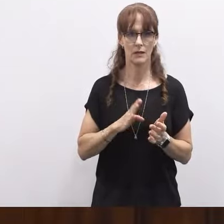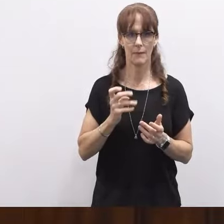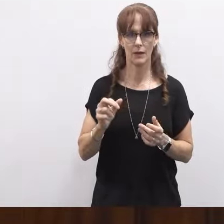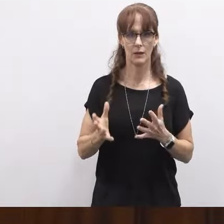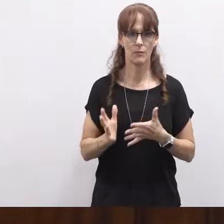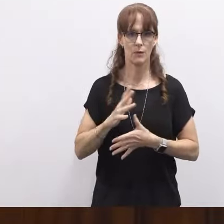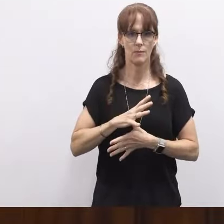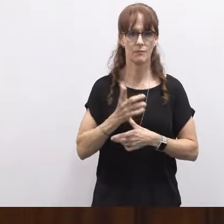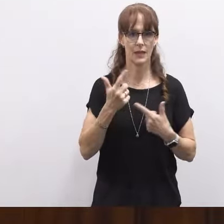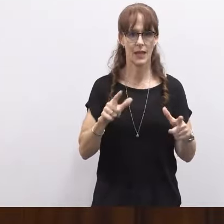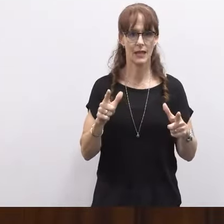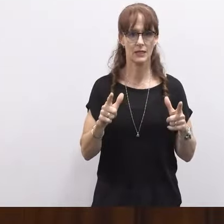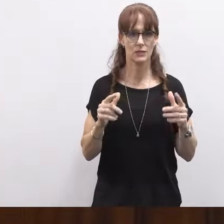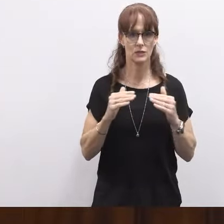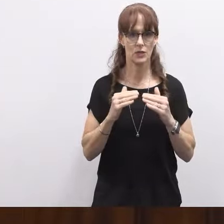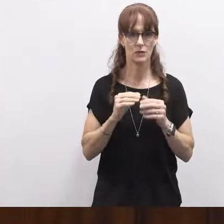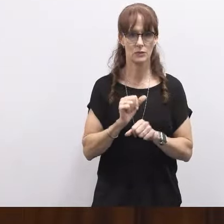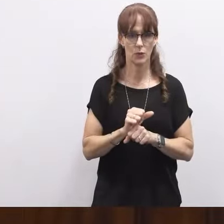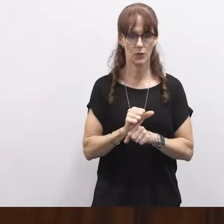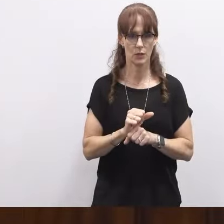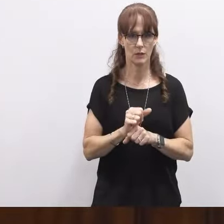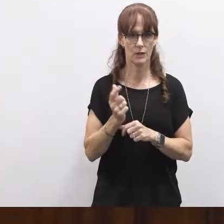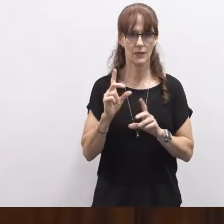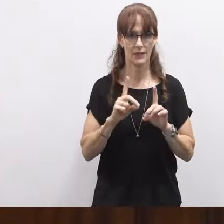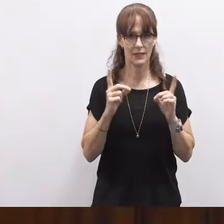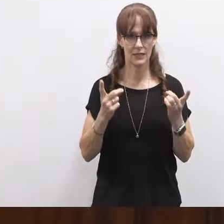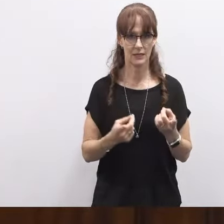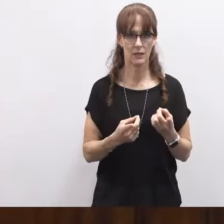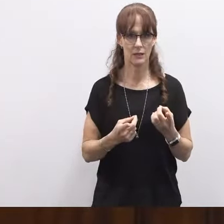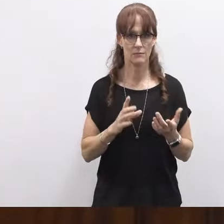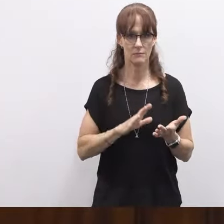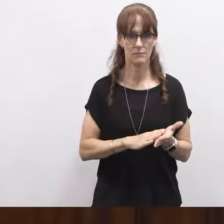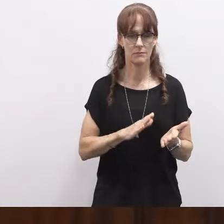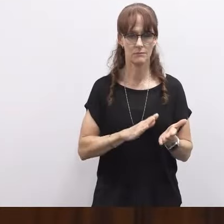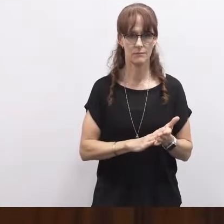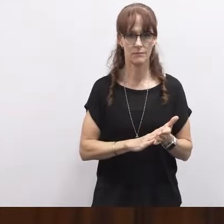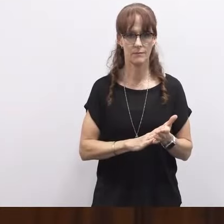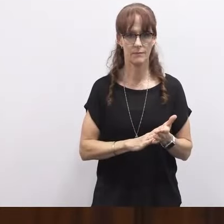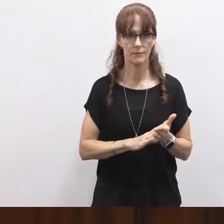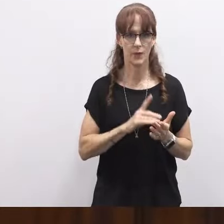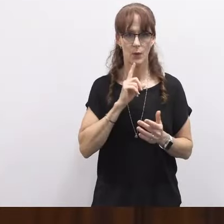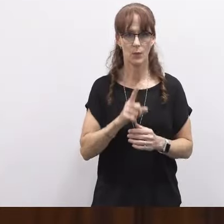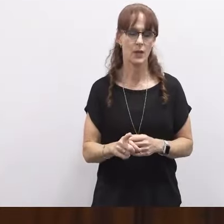is our language justice work in the district. And I wanna give kudos really in two things